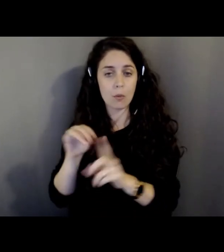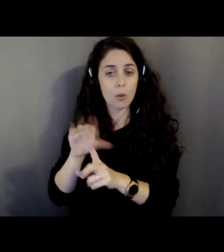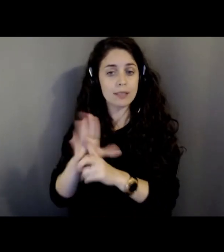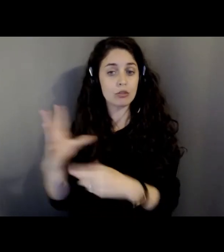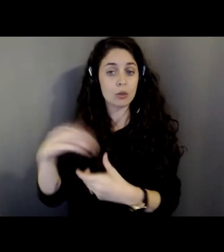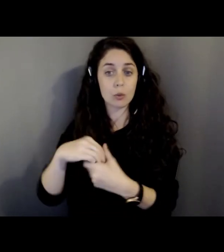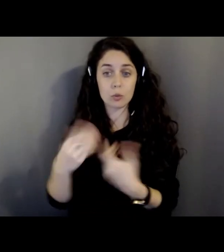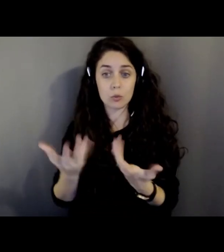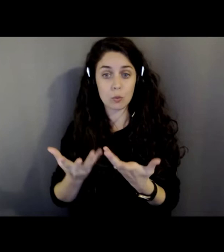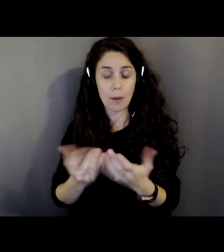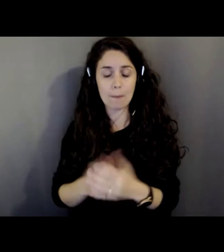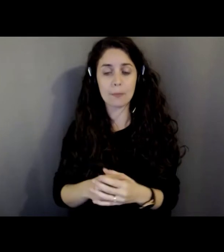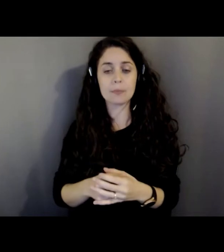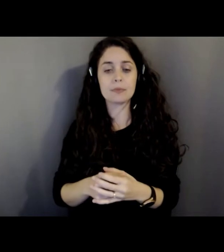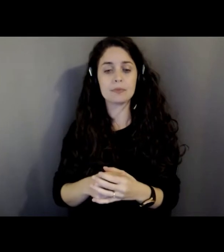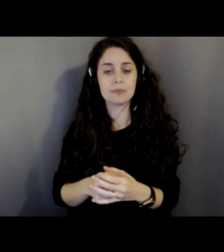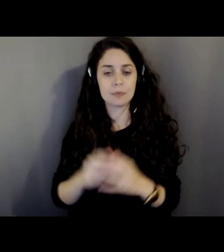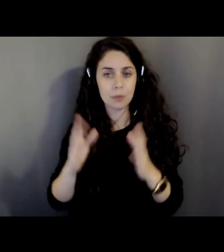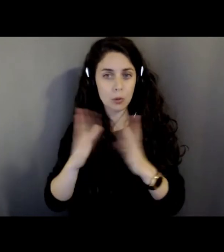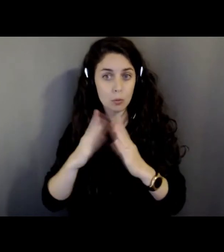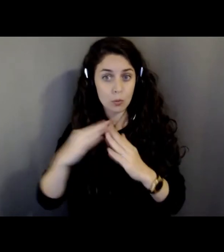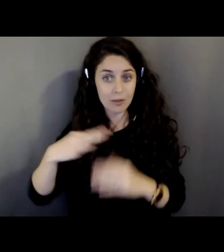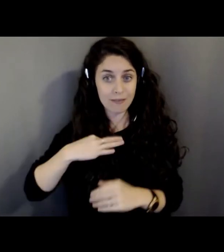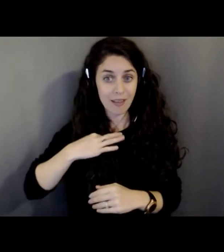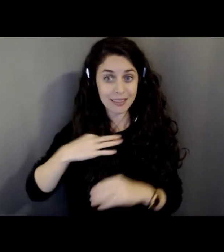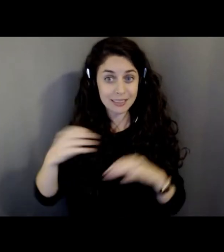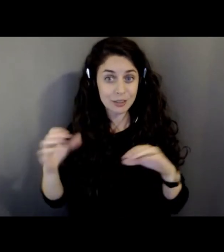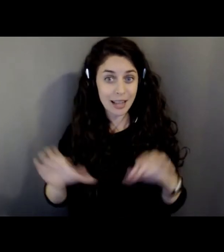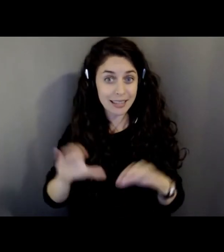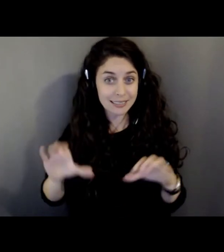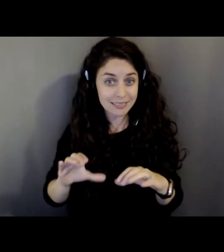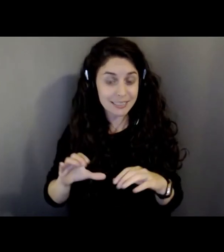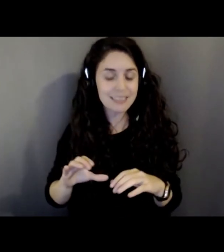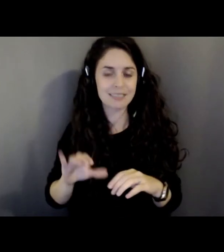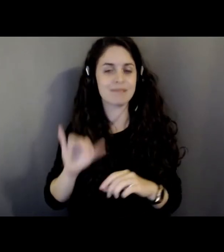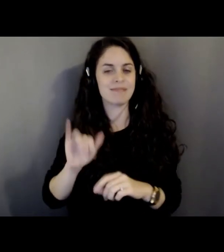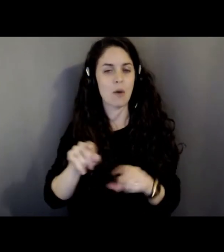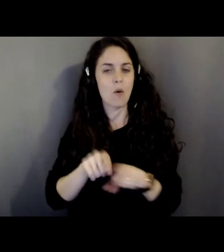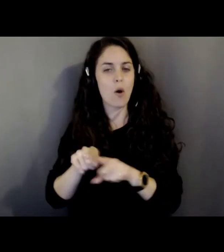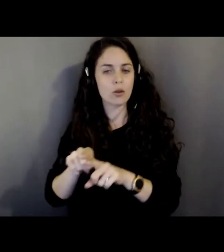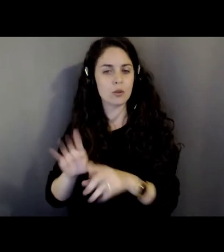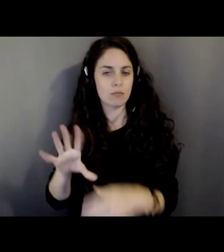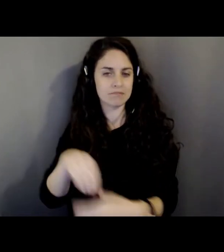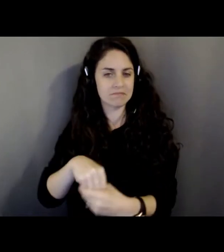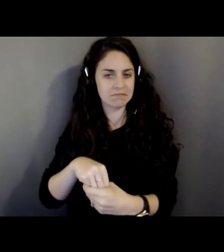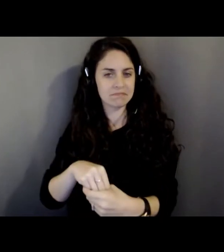that community volunteer activities are also inclusive and accessible in the US.